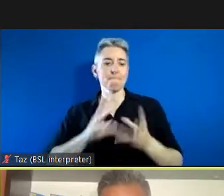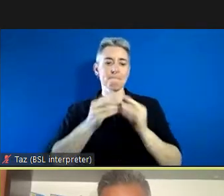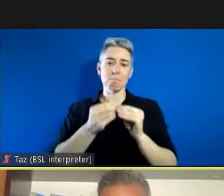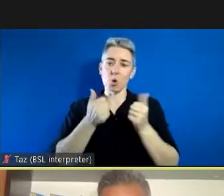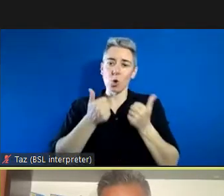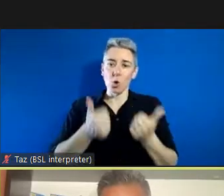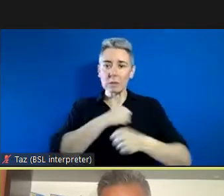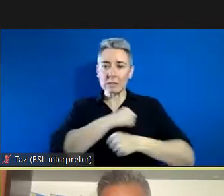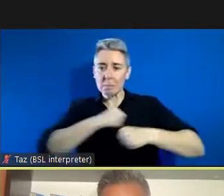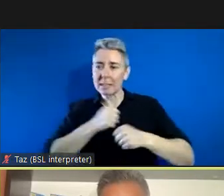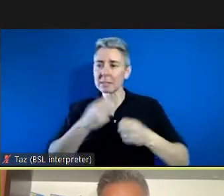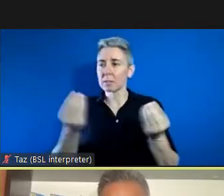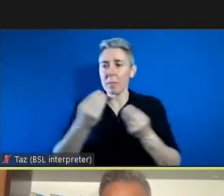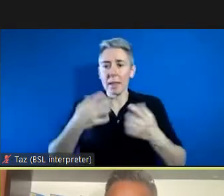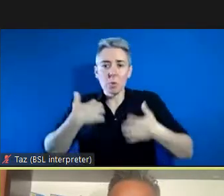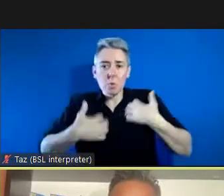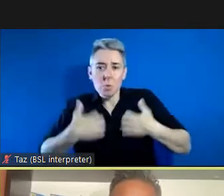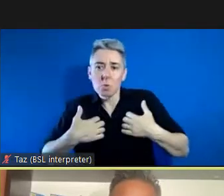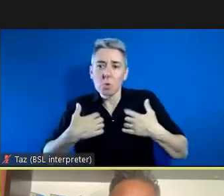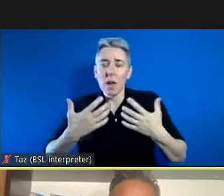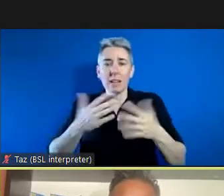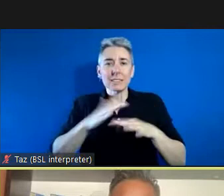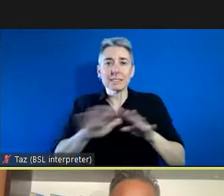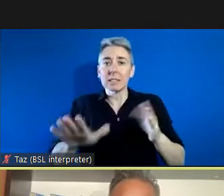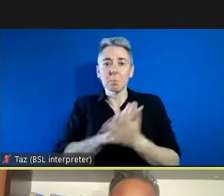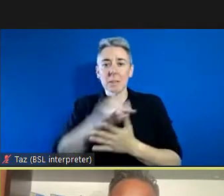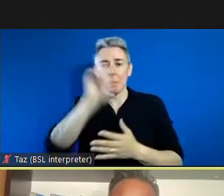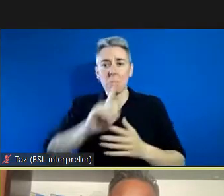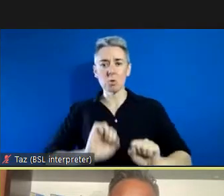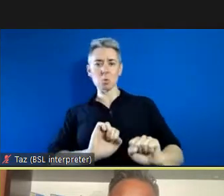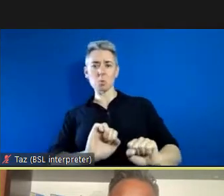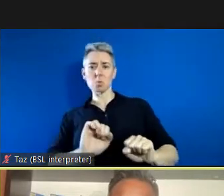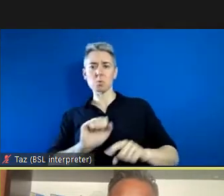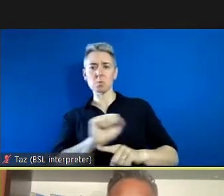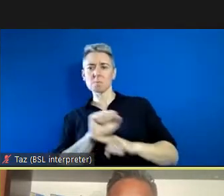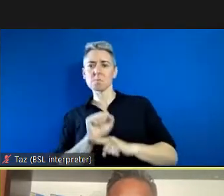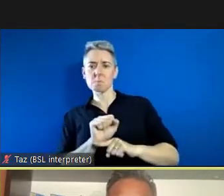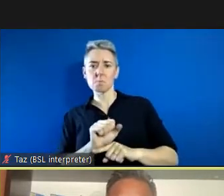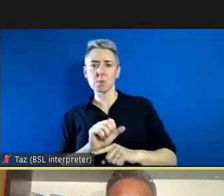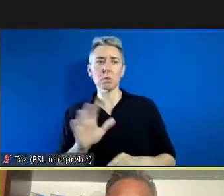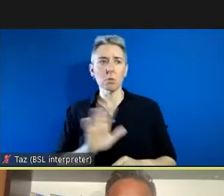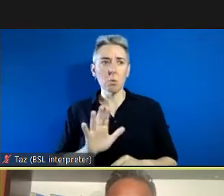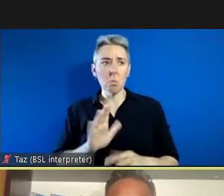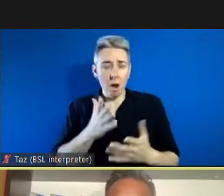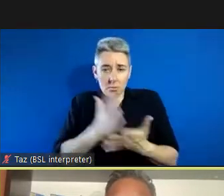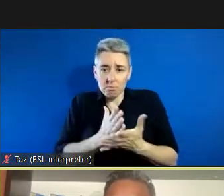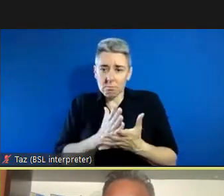speak to people's fears or defensive postures, but speaks to the participation goals that we all have